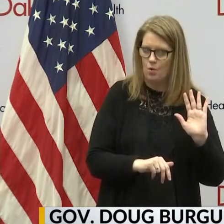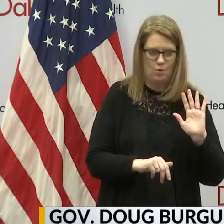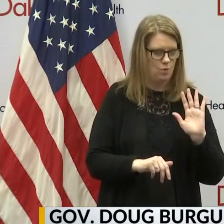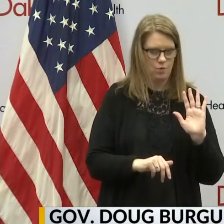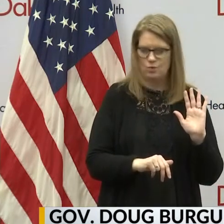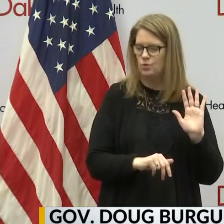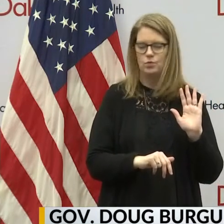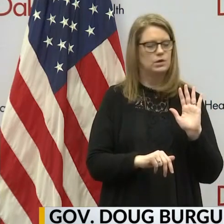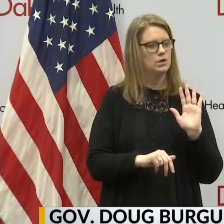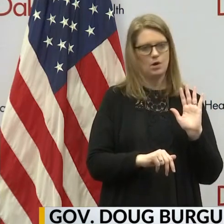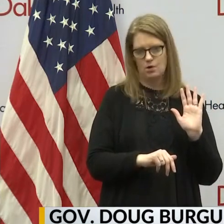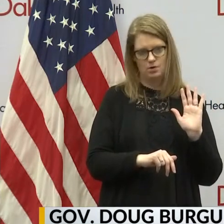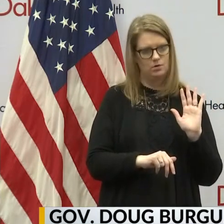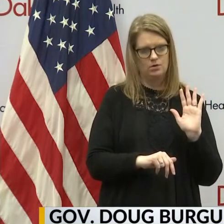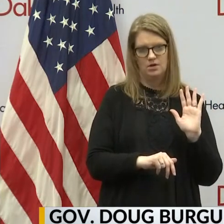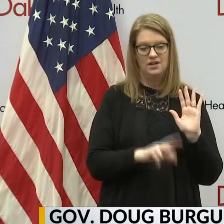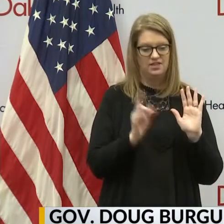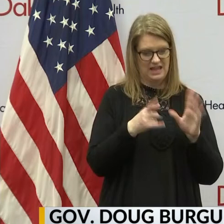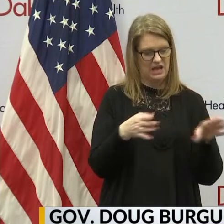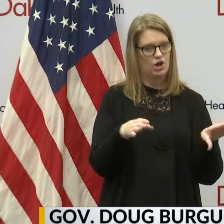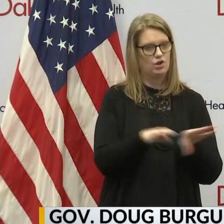ARE RESUMING APRIL 1, WE ARE